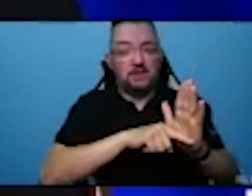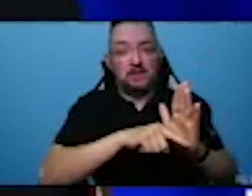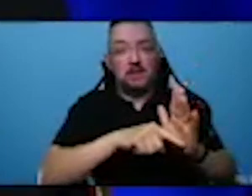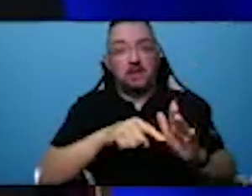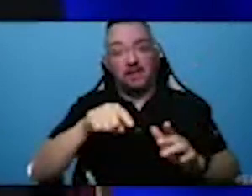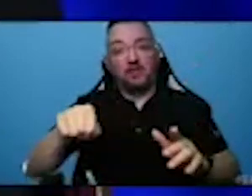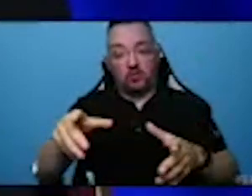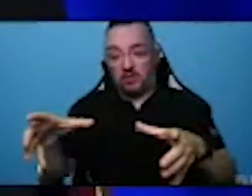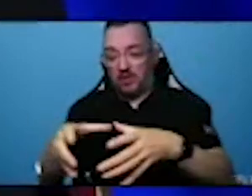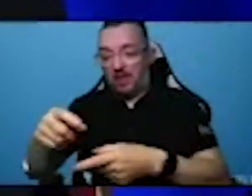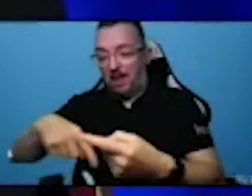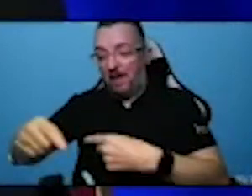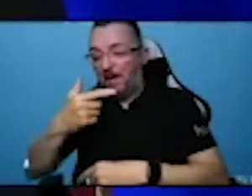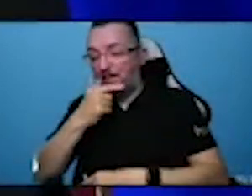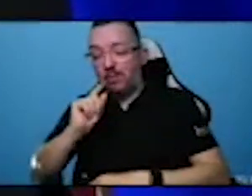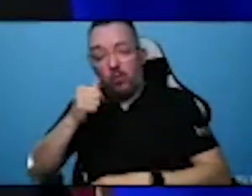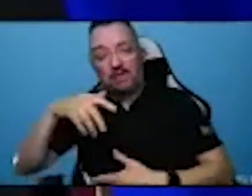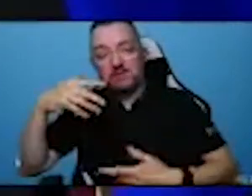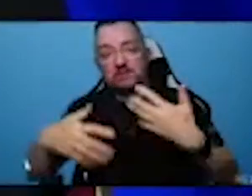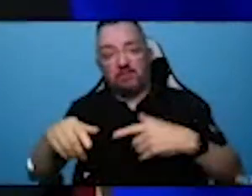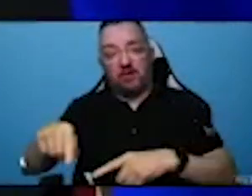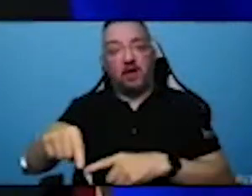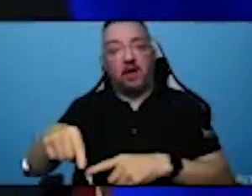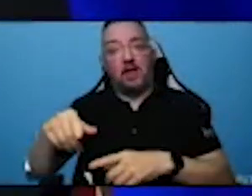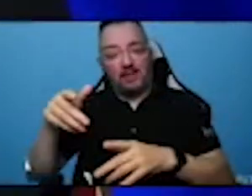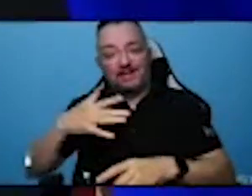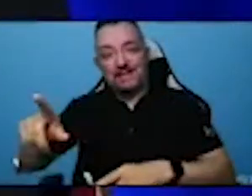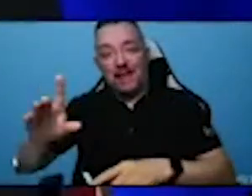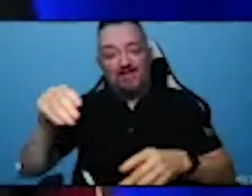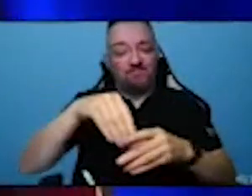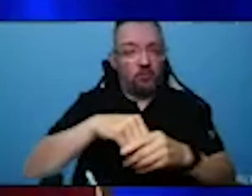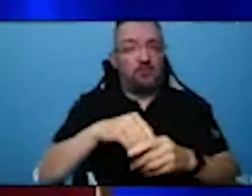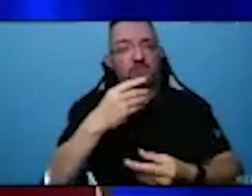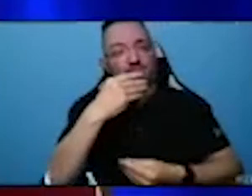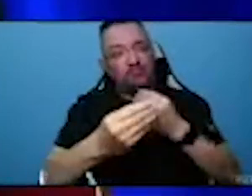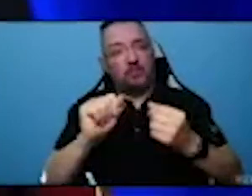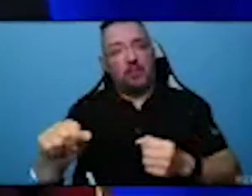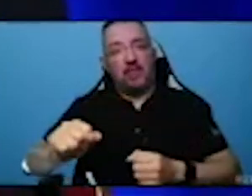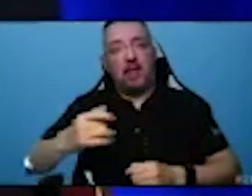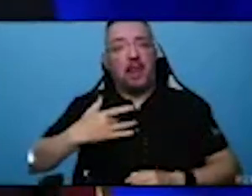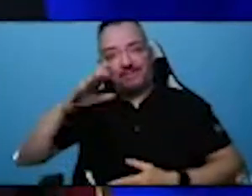a say in how something is designed. So lived expedience is too often - and we talk about this in the report - has